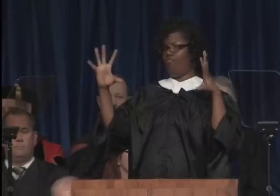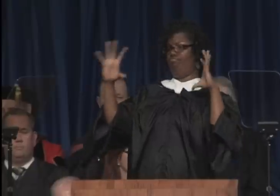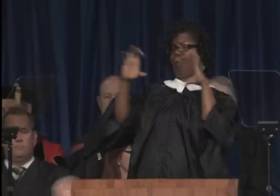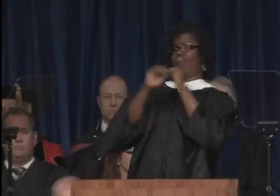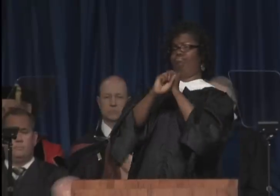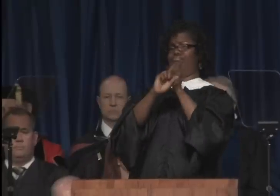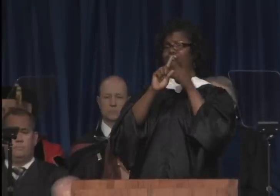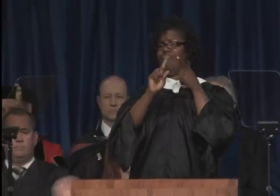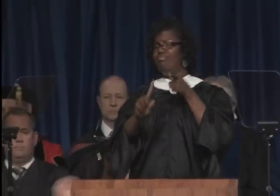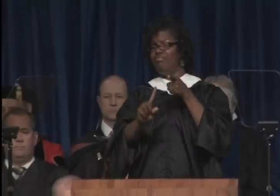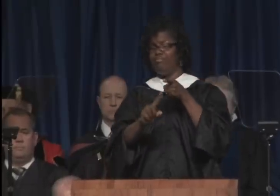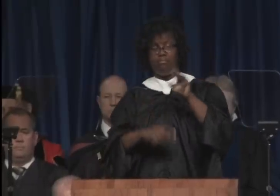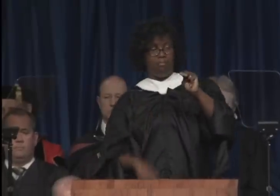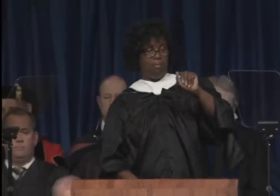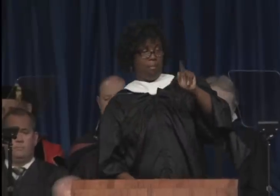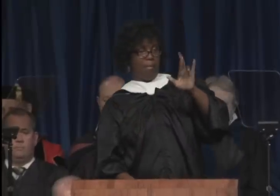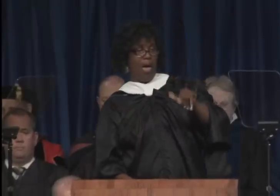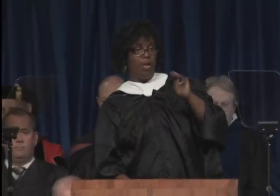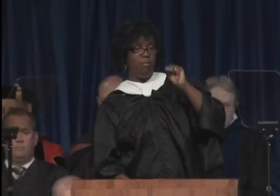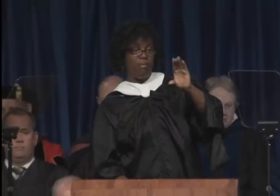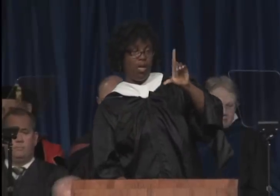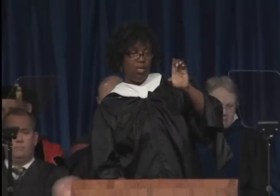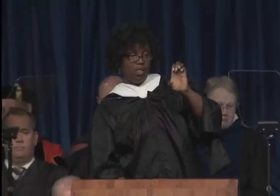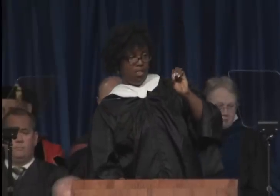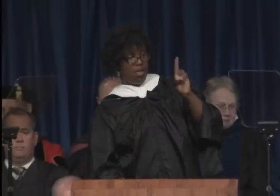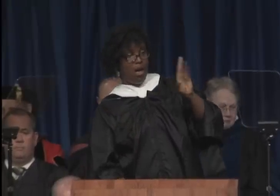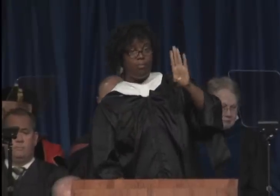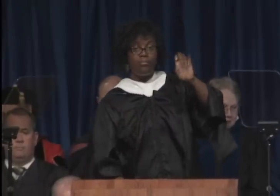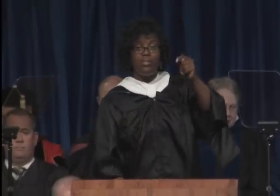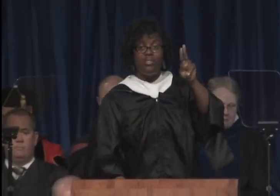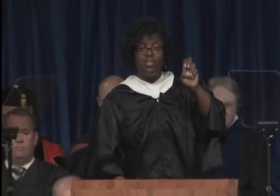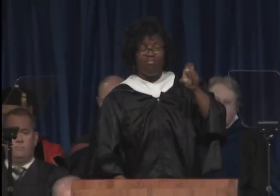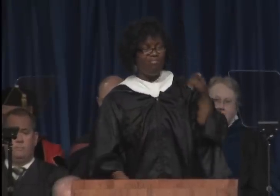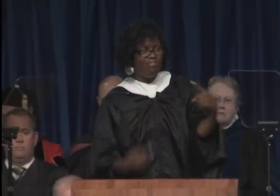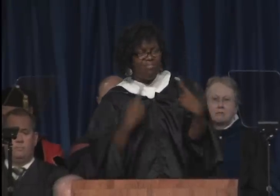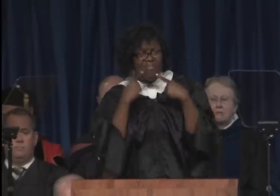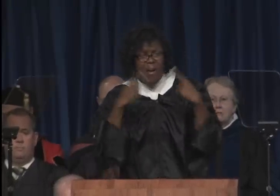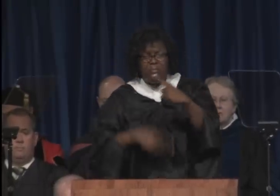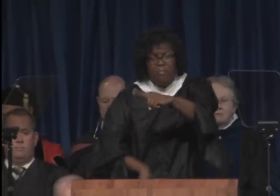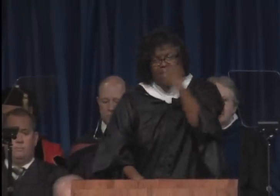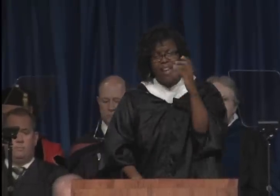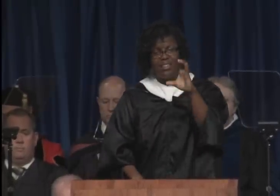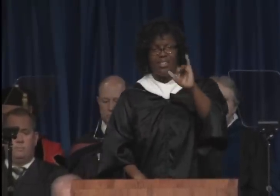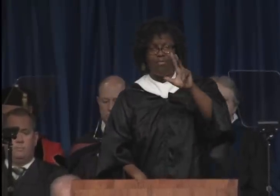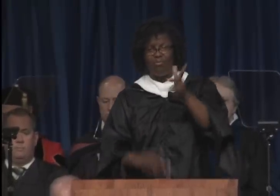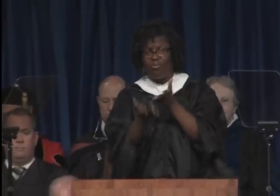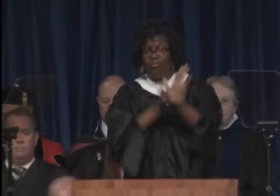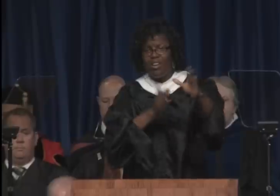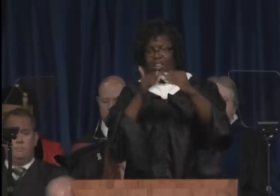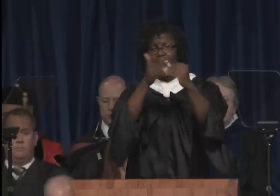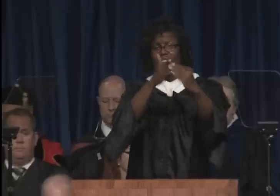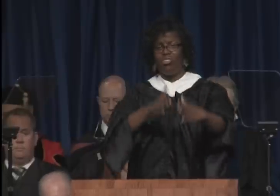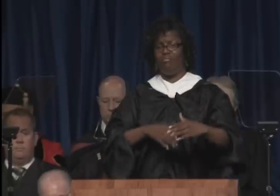I would like to close with a quote by Mary McLeod Bethune, a famous Black Civil Rights Leader: